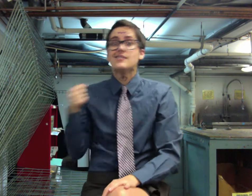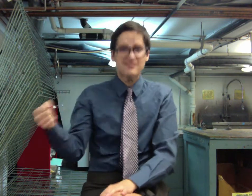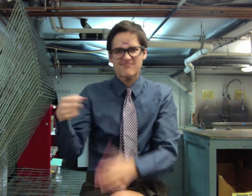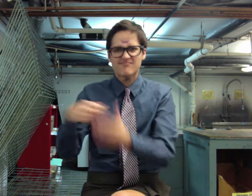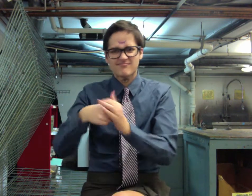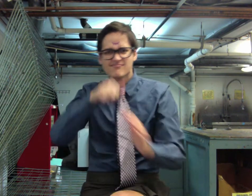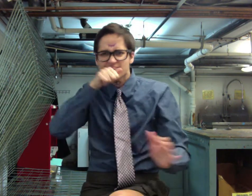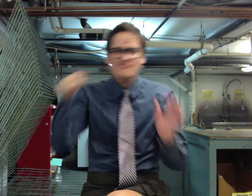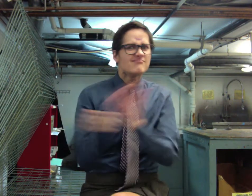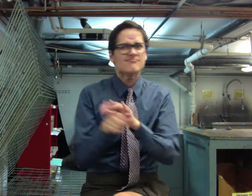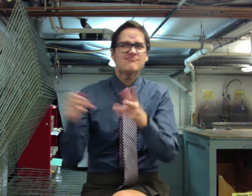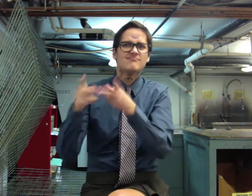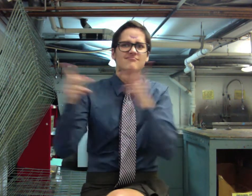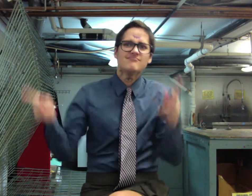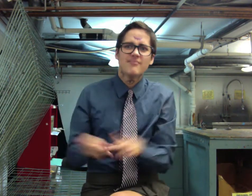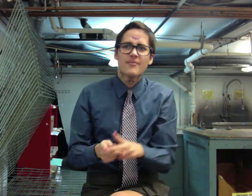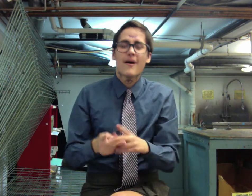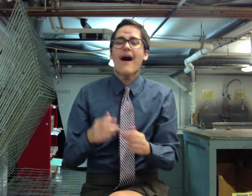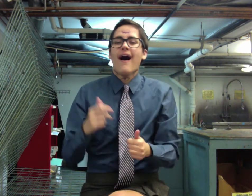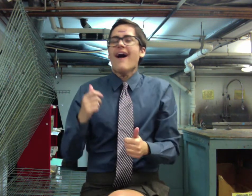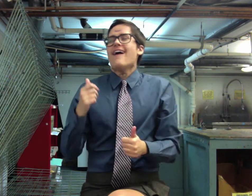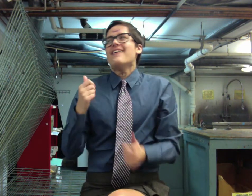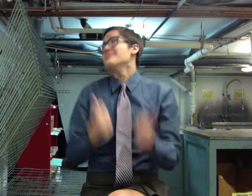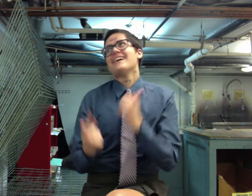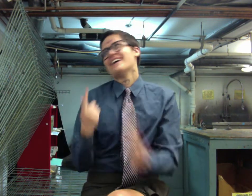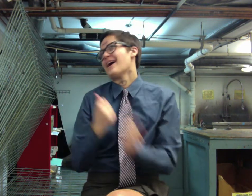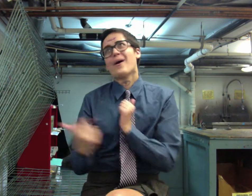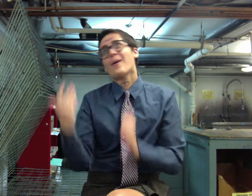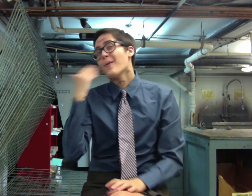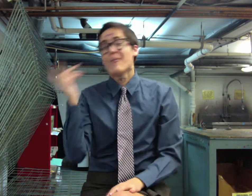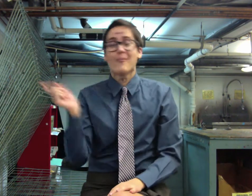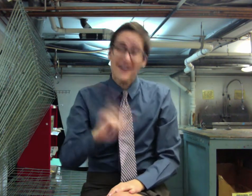held in a secure and undisclosed location ...which everyone knows is the